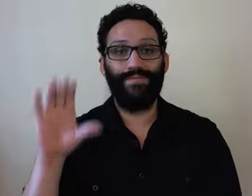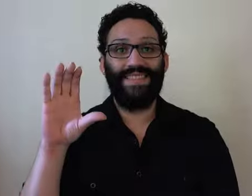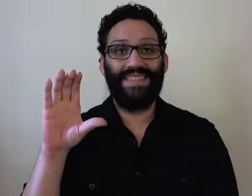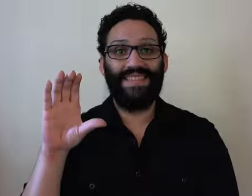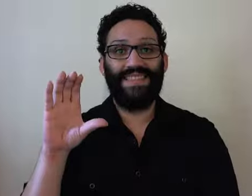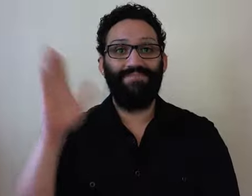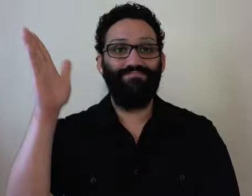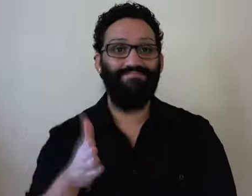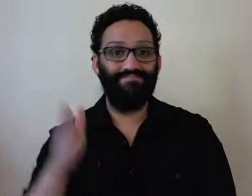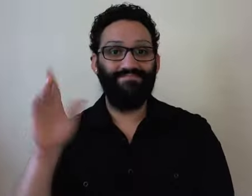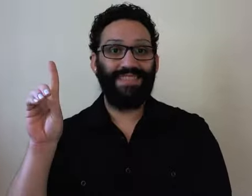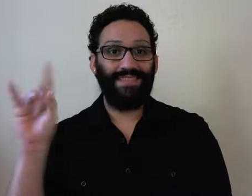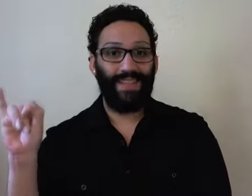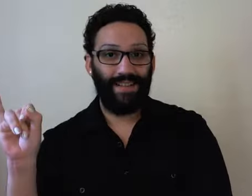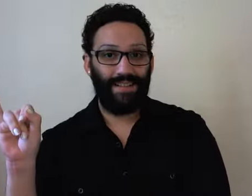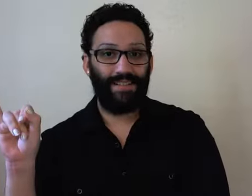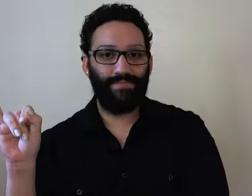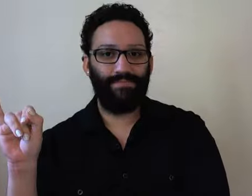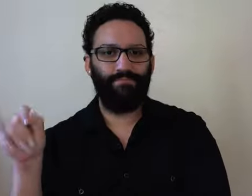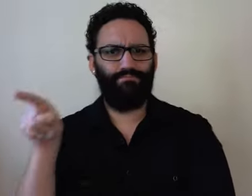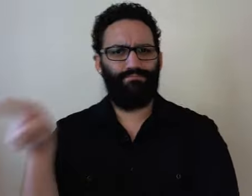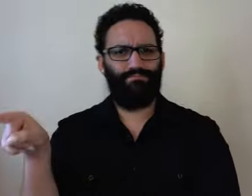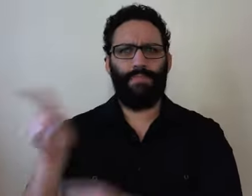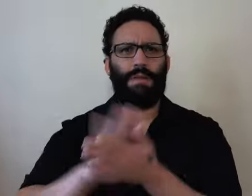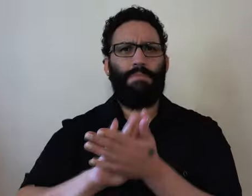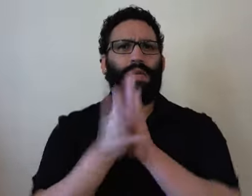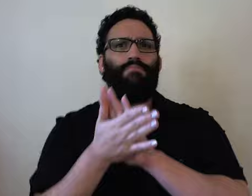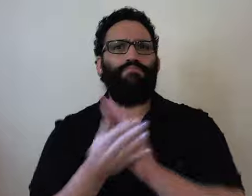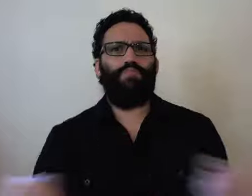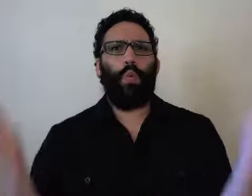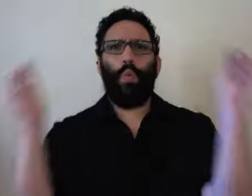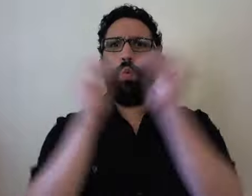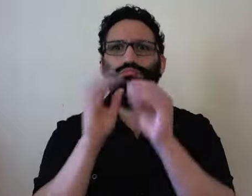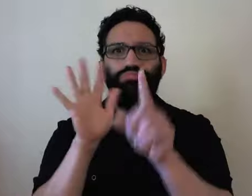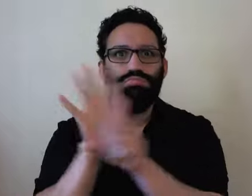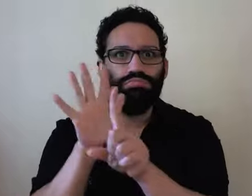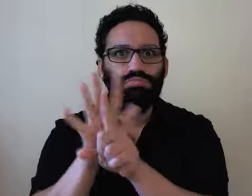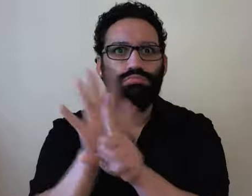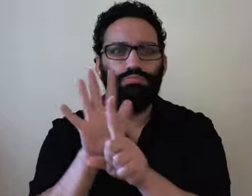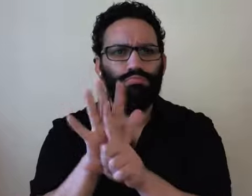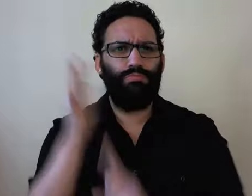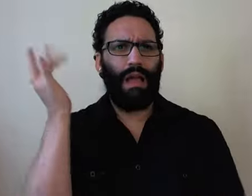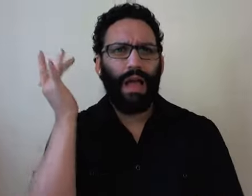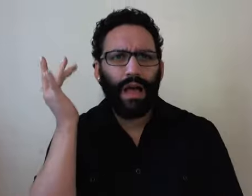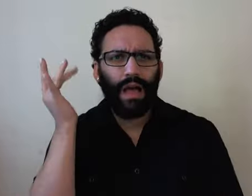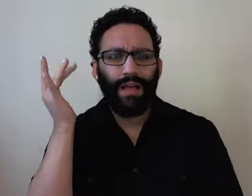C/DIs are becoming more popular. Why?